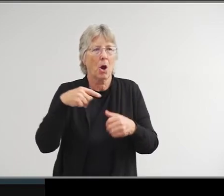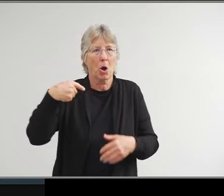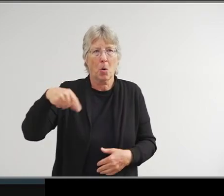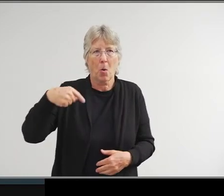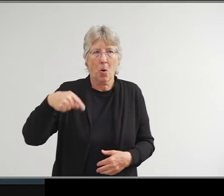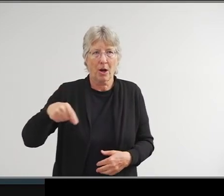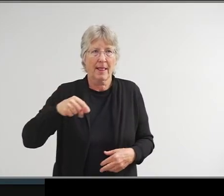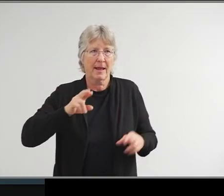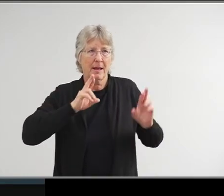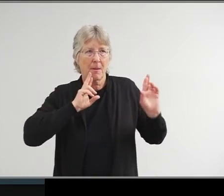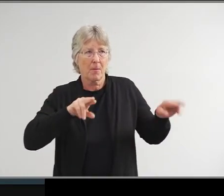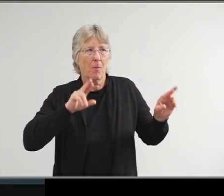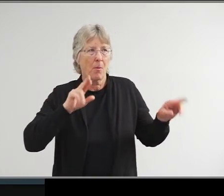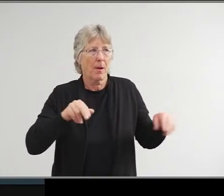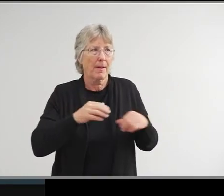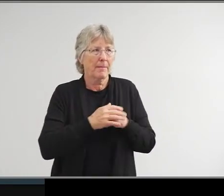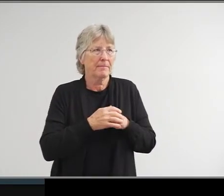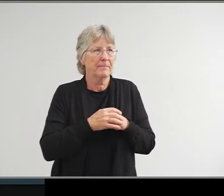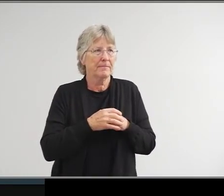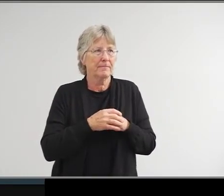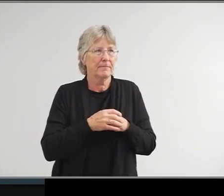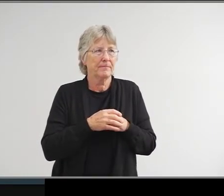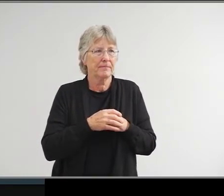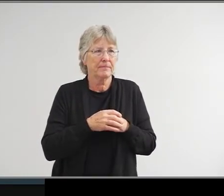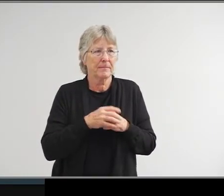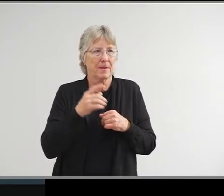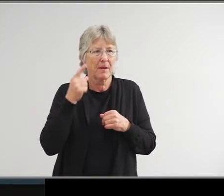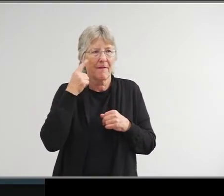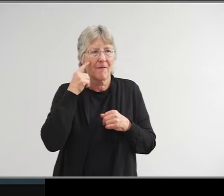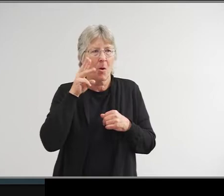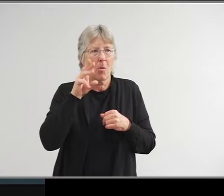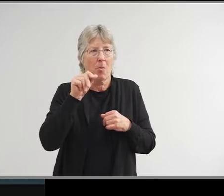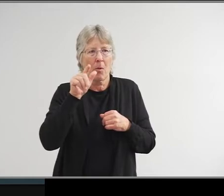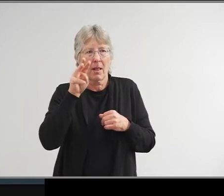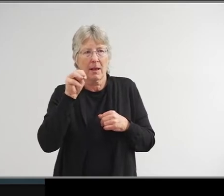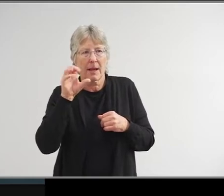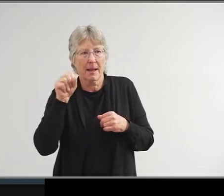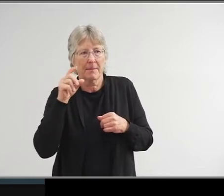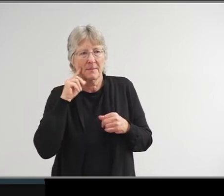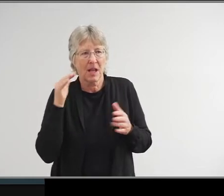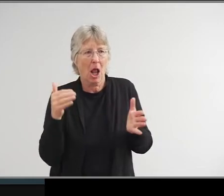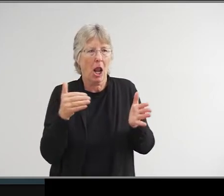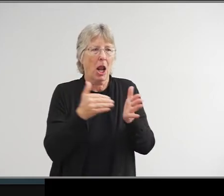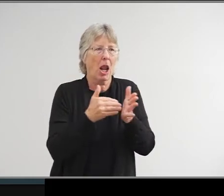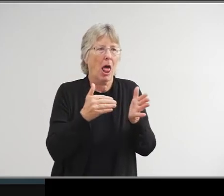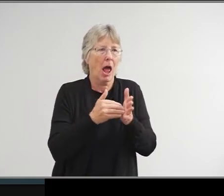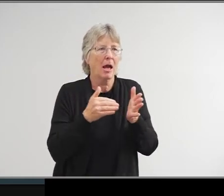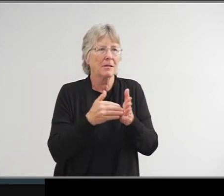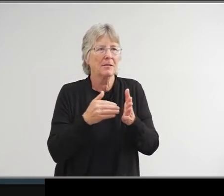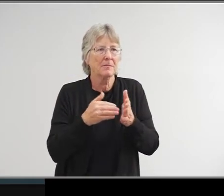from the Williams lawsuit settlement. That is a standard report.